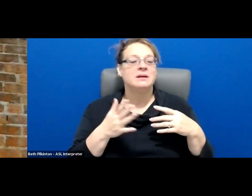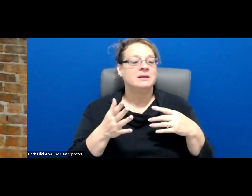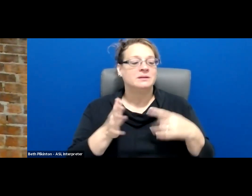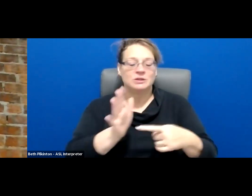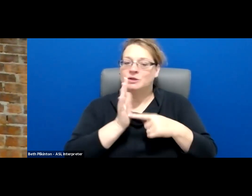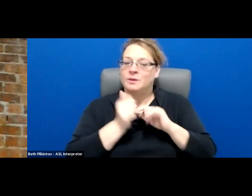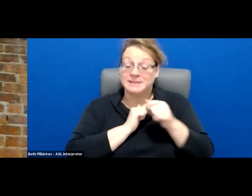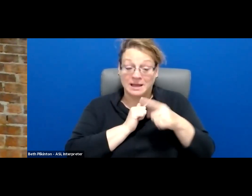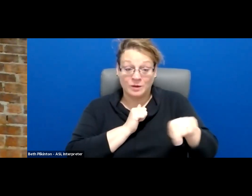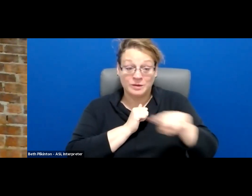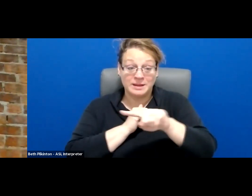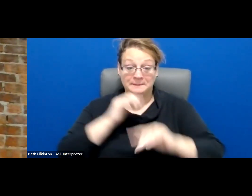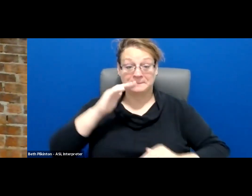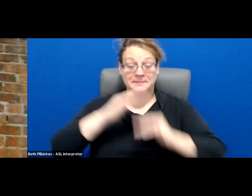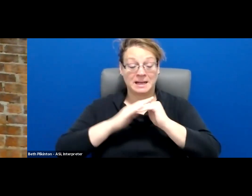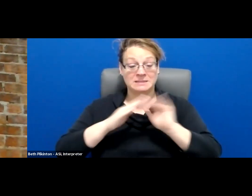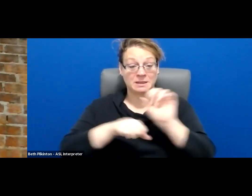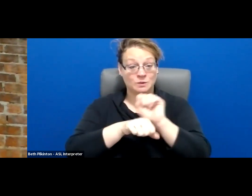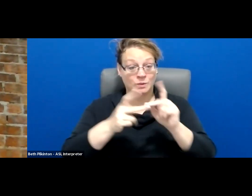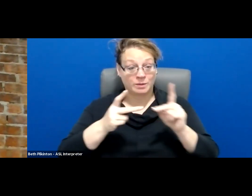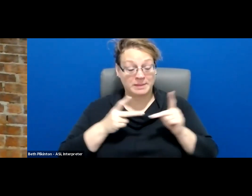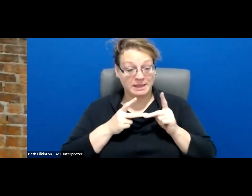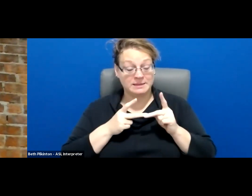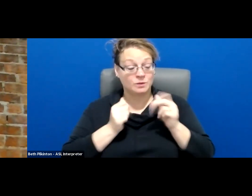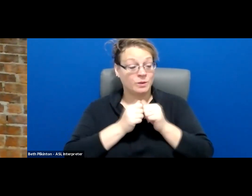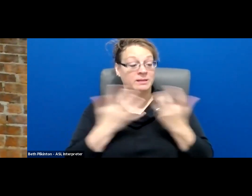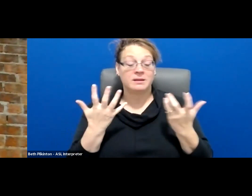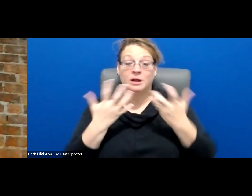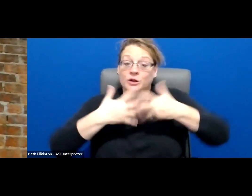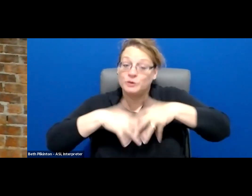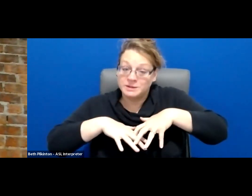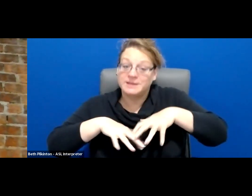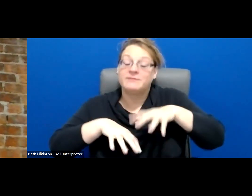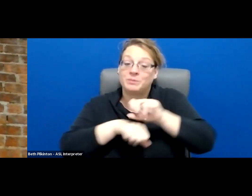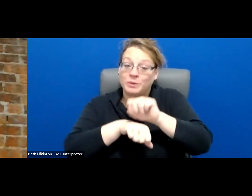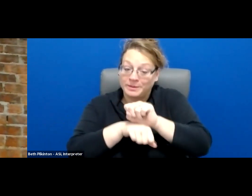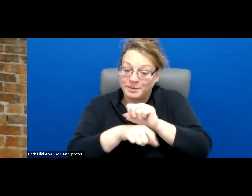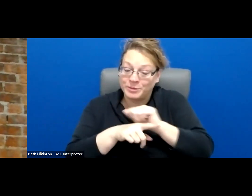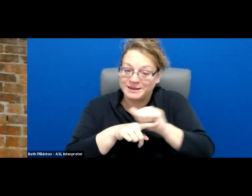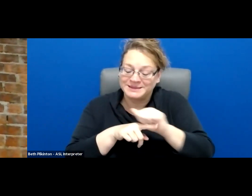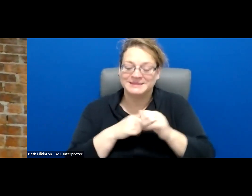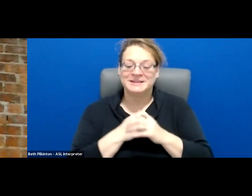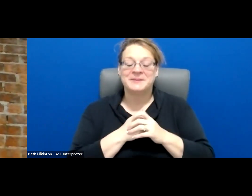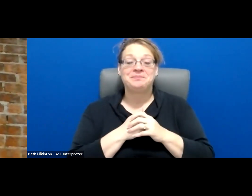We are so grateful to them for taking time out of their very busy schedules.